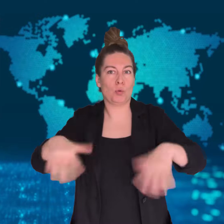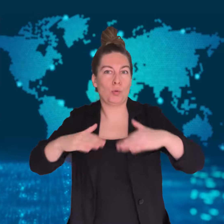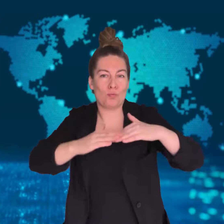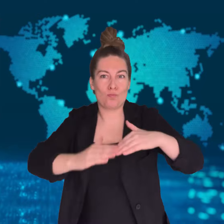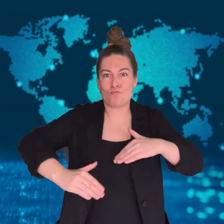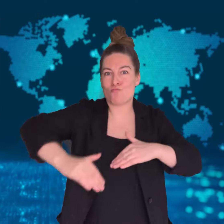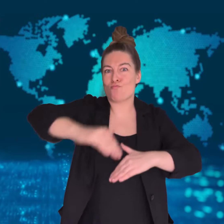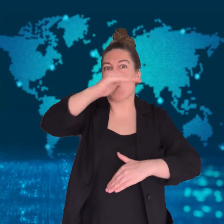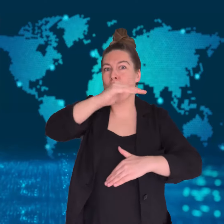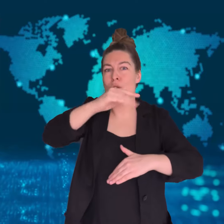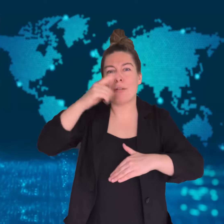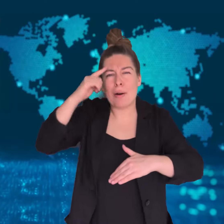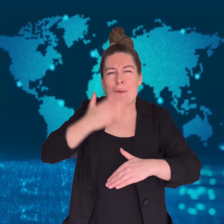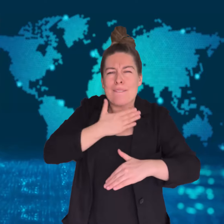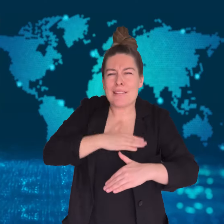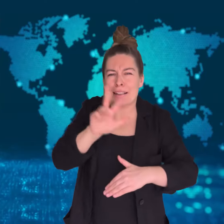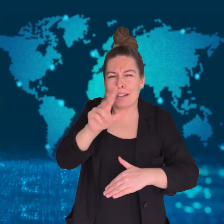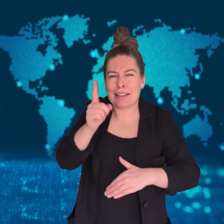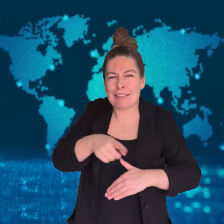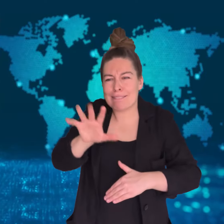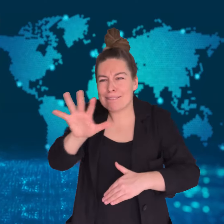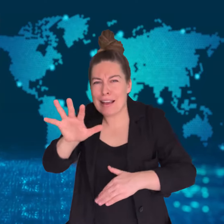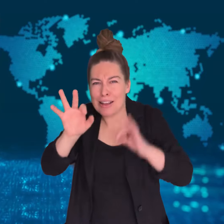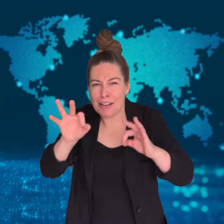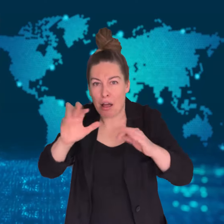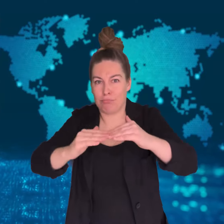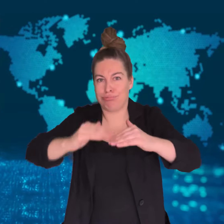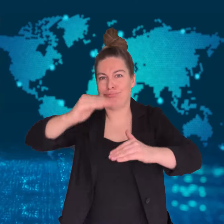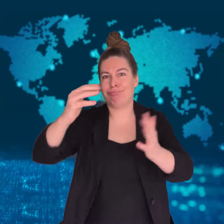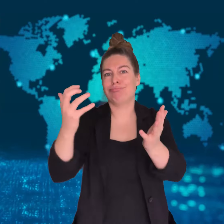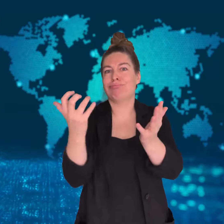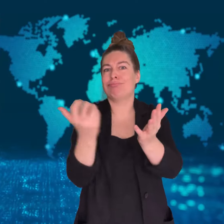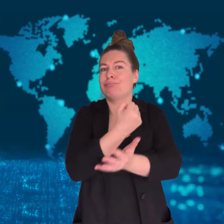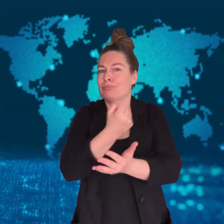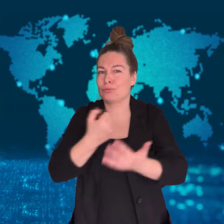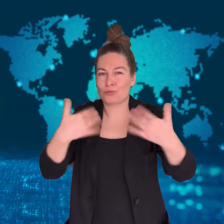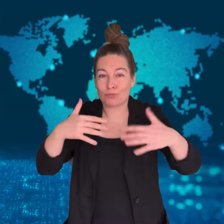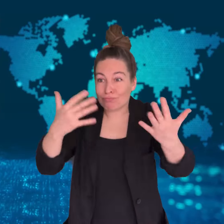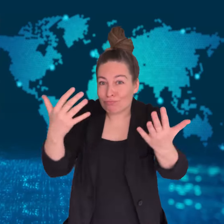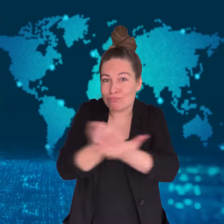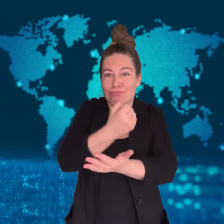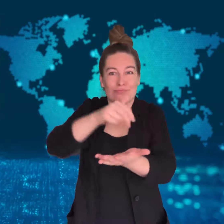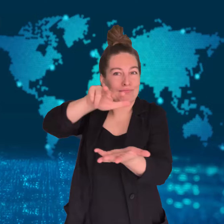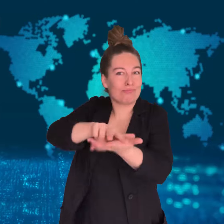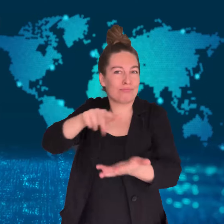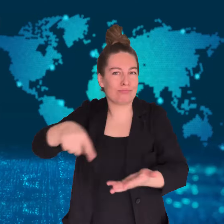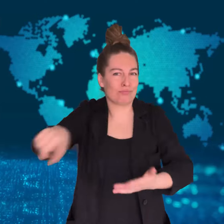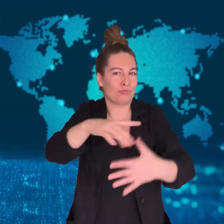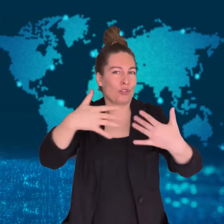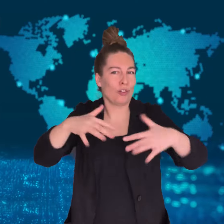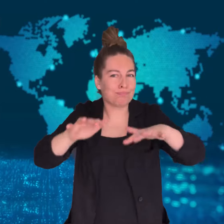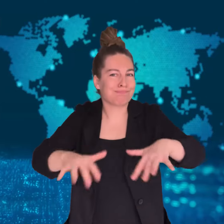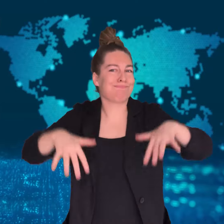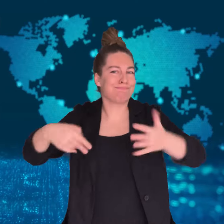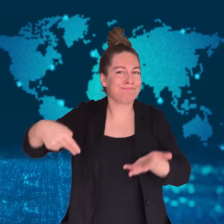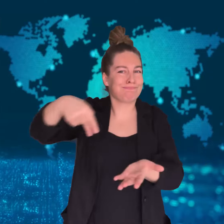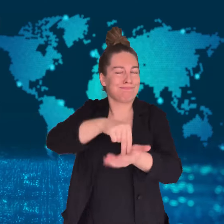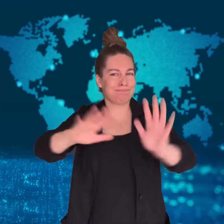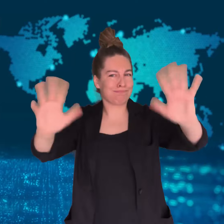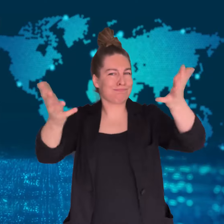This was more than was needed, and when it passed,